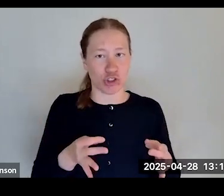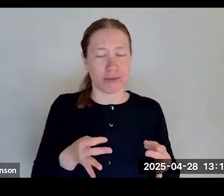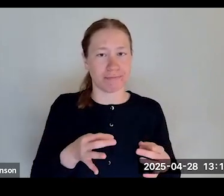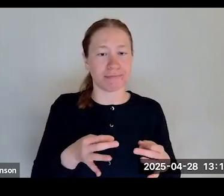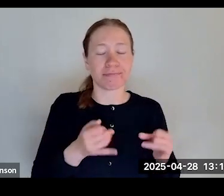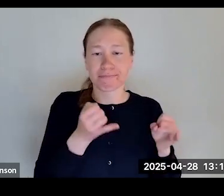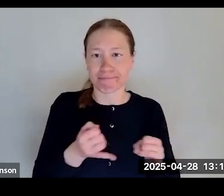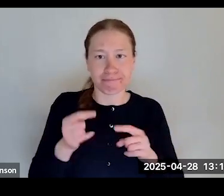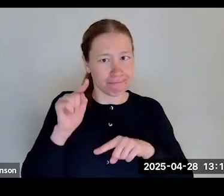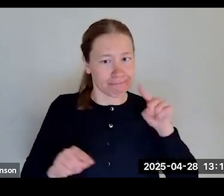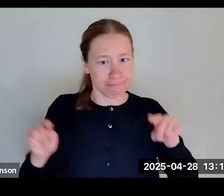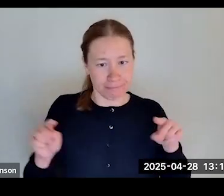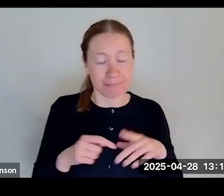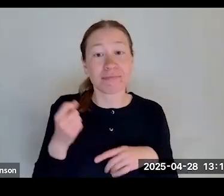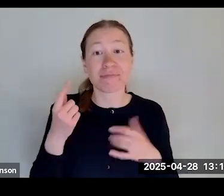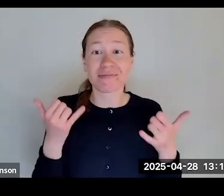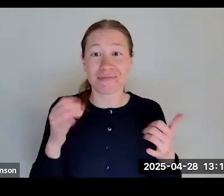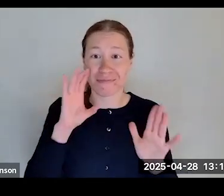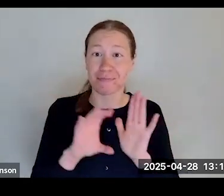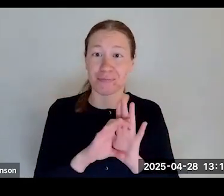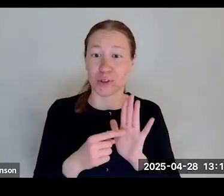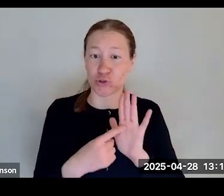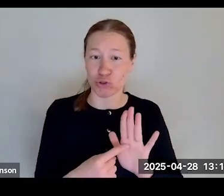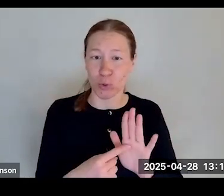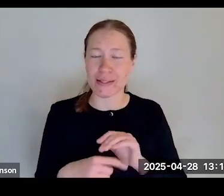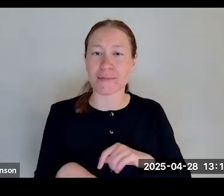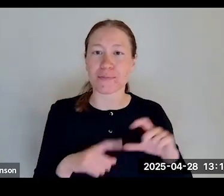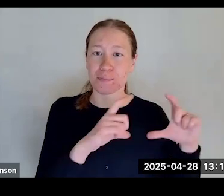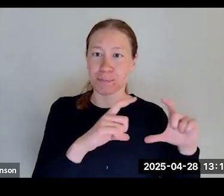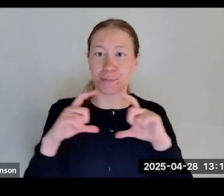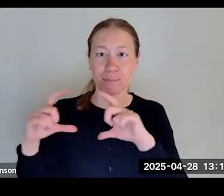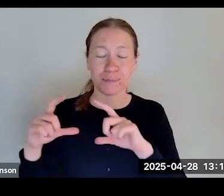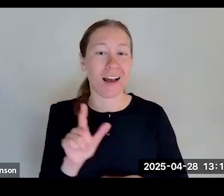We have a chart on this slide, and on the left hand side in green, it shows 3.2%.